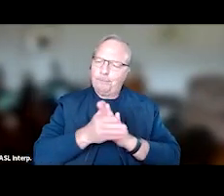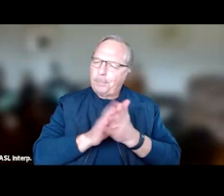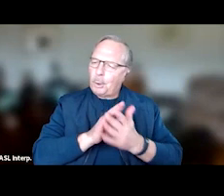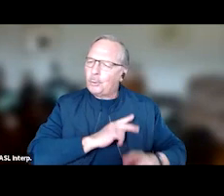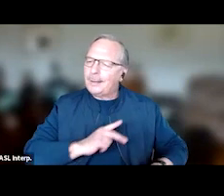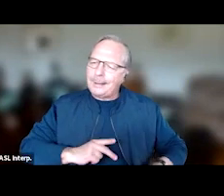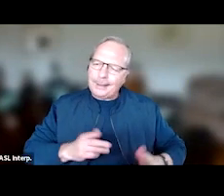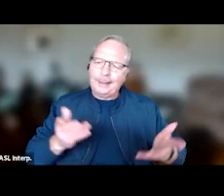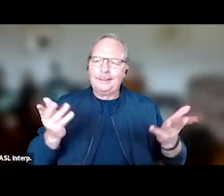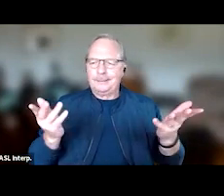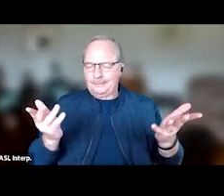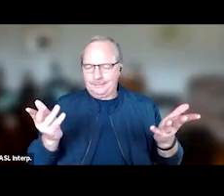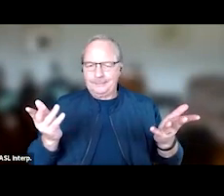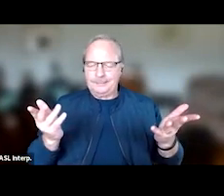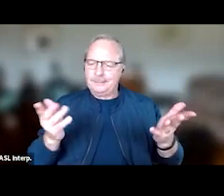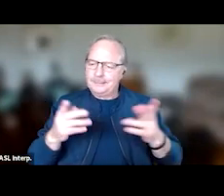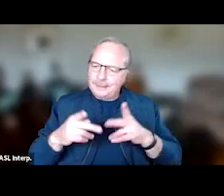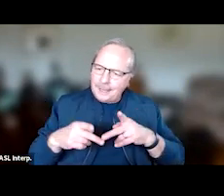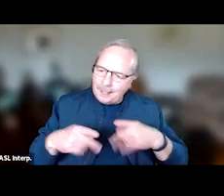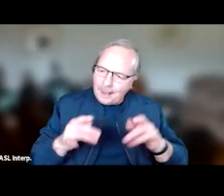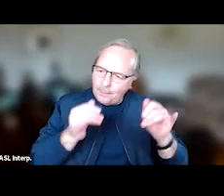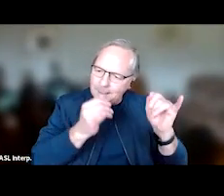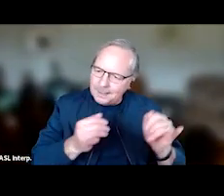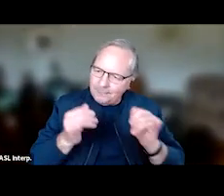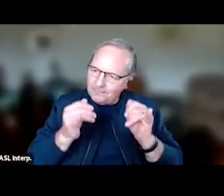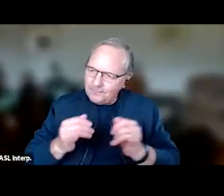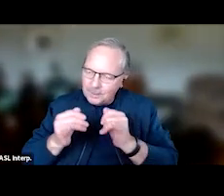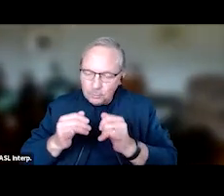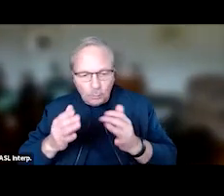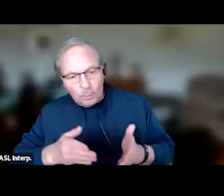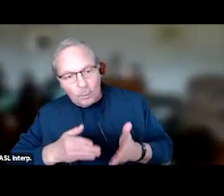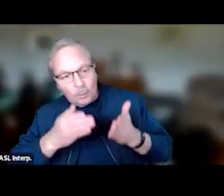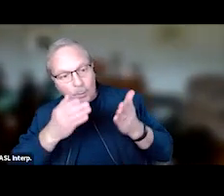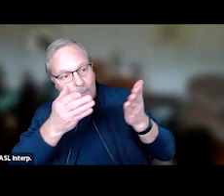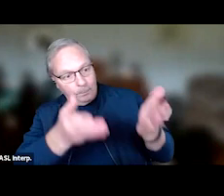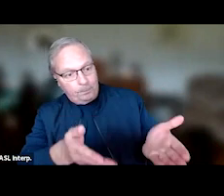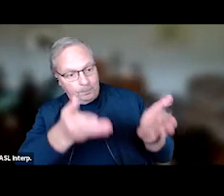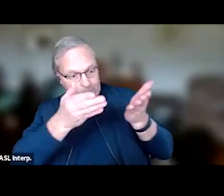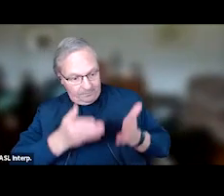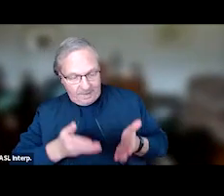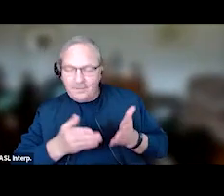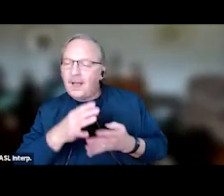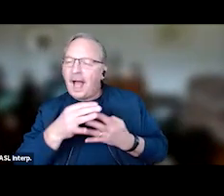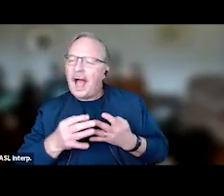And allowing the individual to provide you with the option of how they choose to be paid.